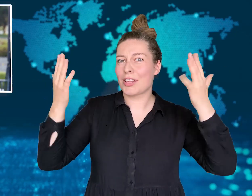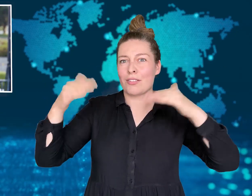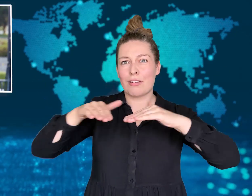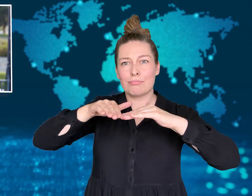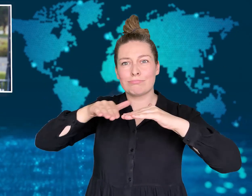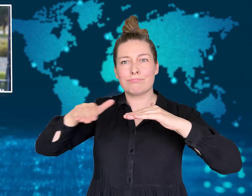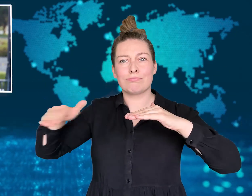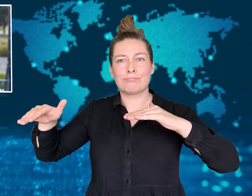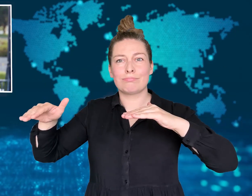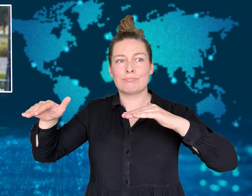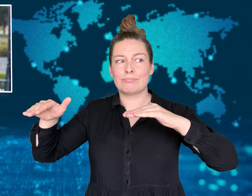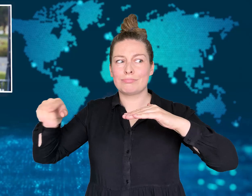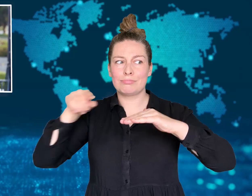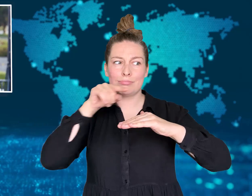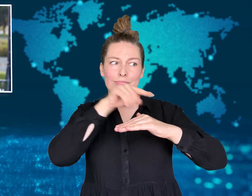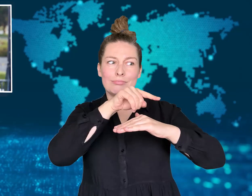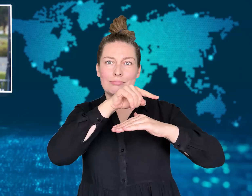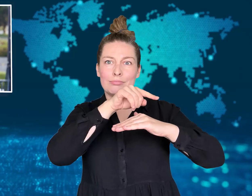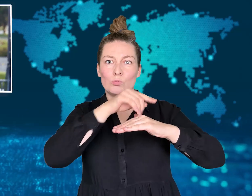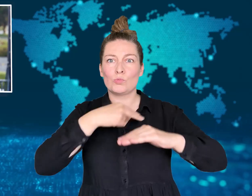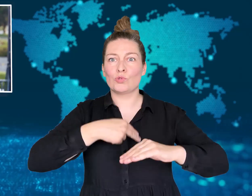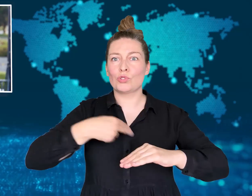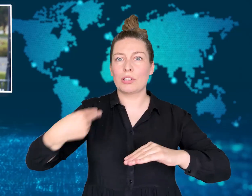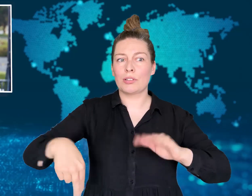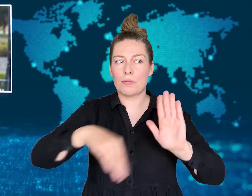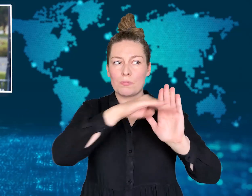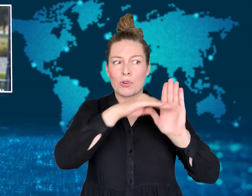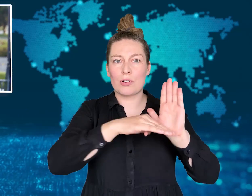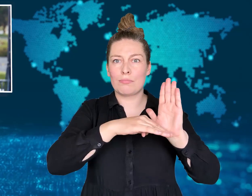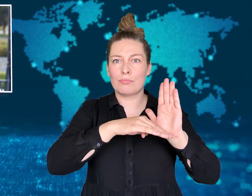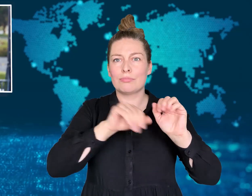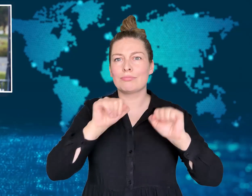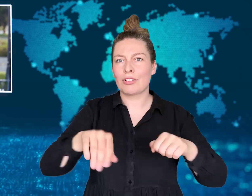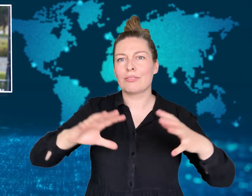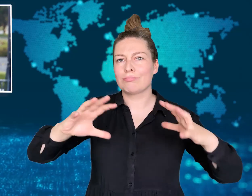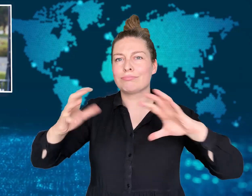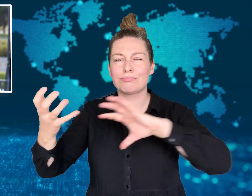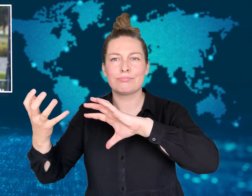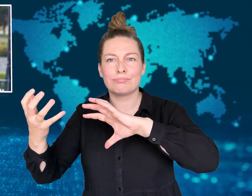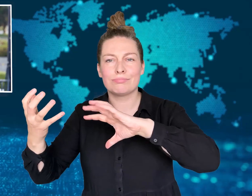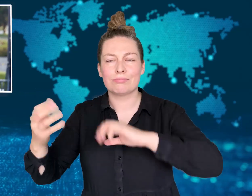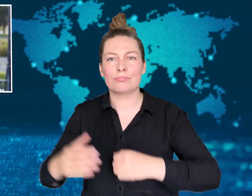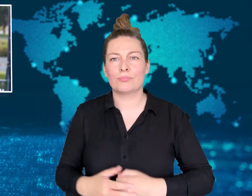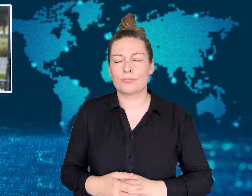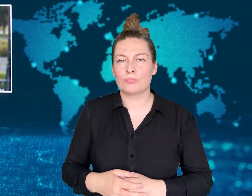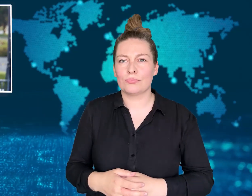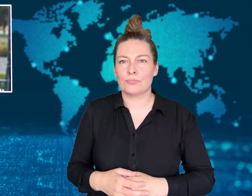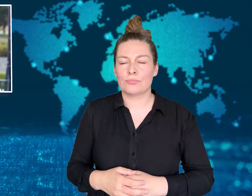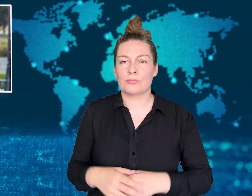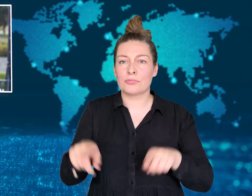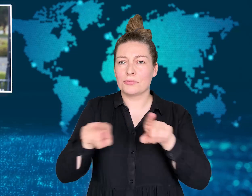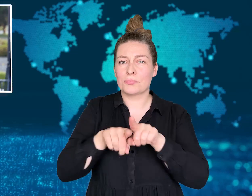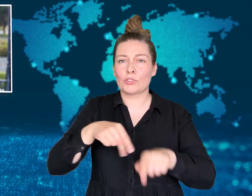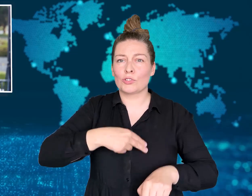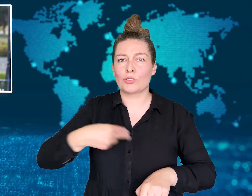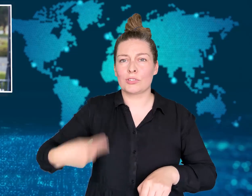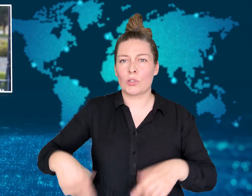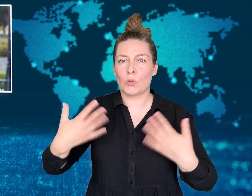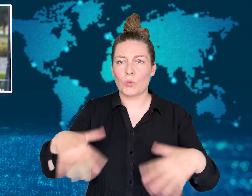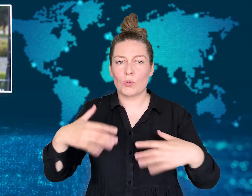to be a threat to world stability.